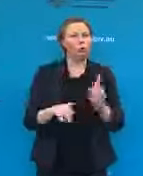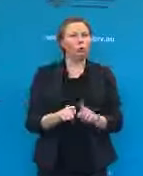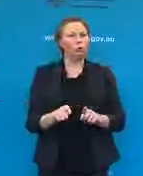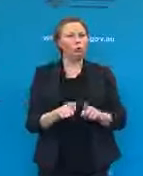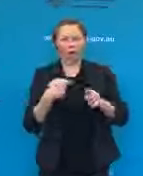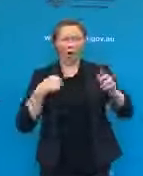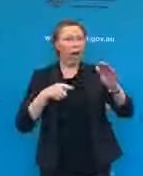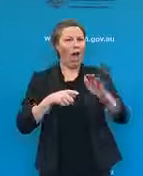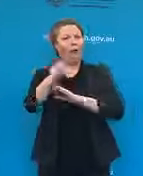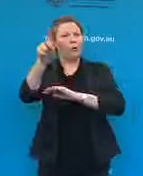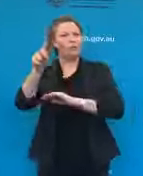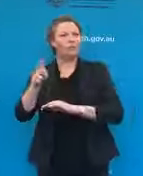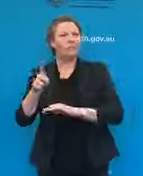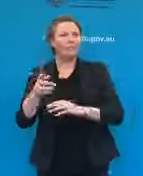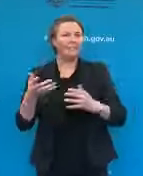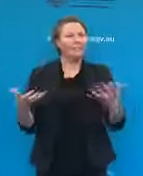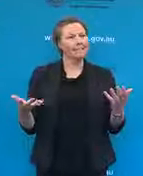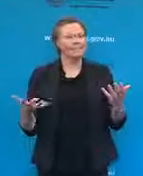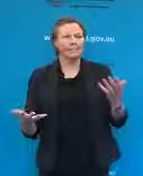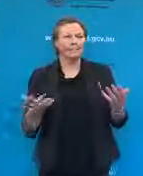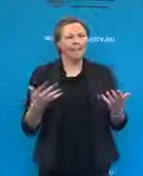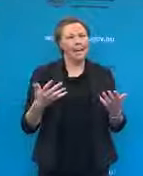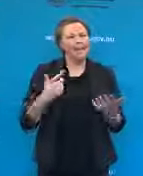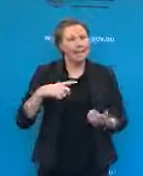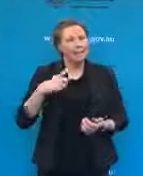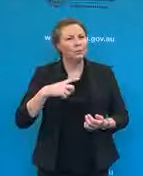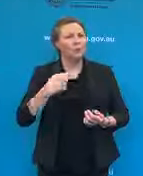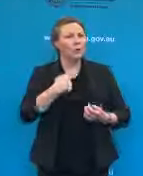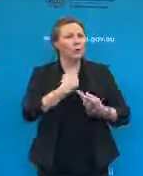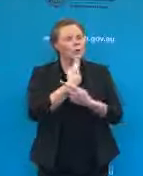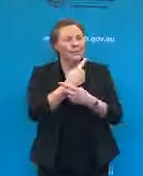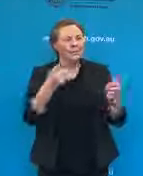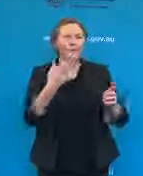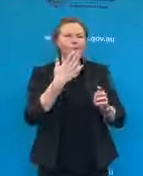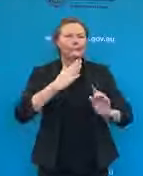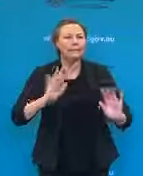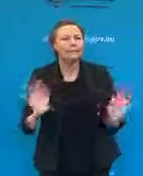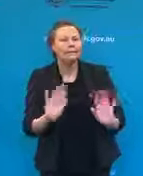other aspects of their life. So, we still are very strongly discouraging these sort of events.